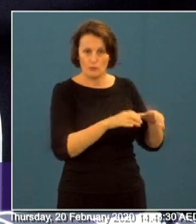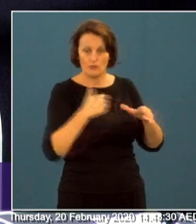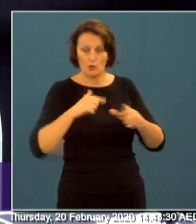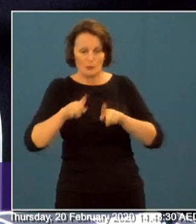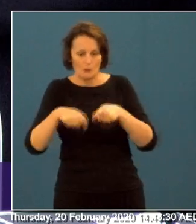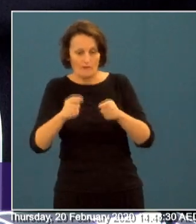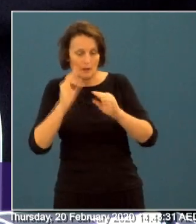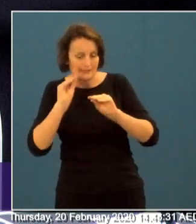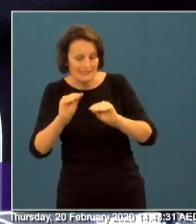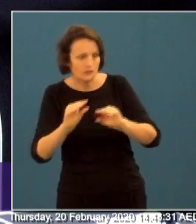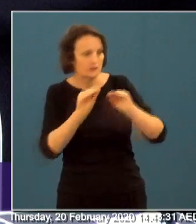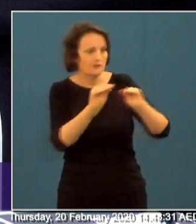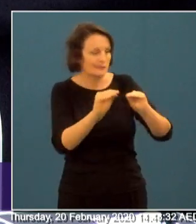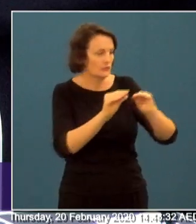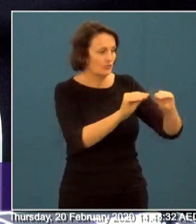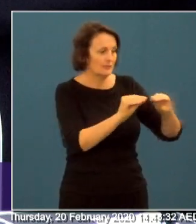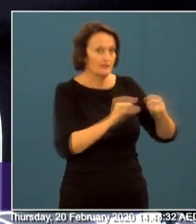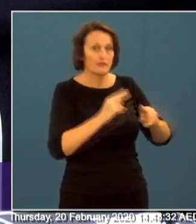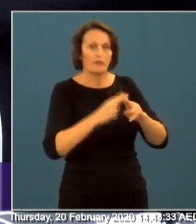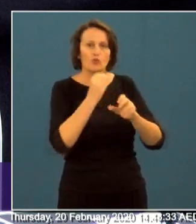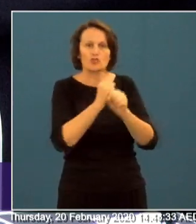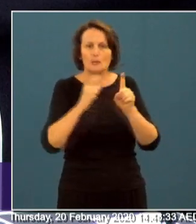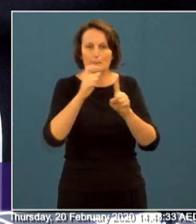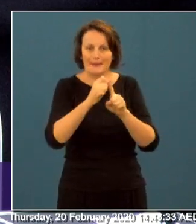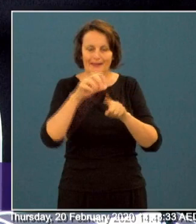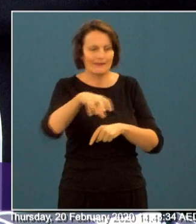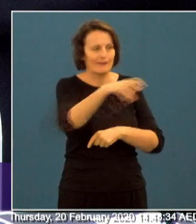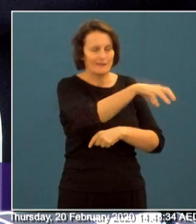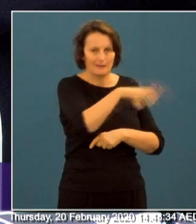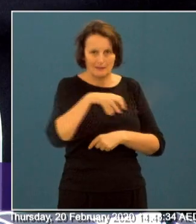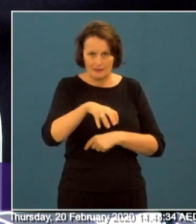We're also looking to build skills of health professionals in the district,